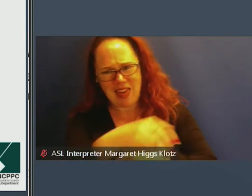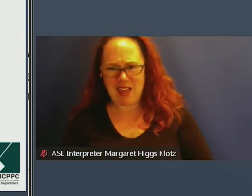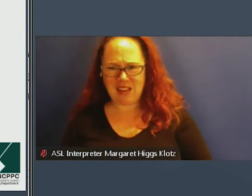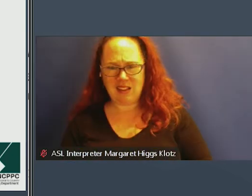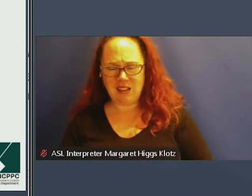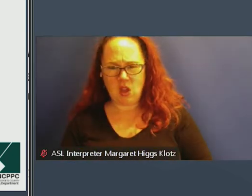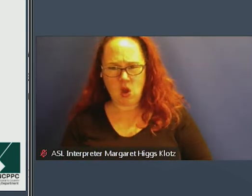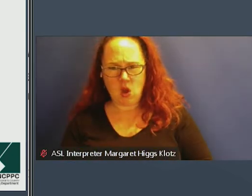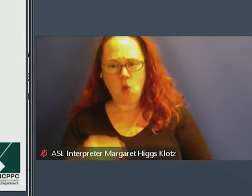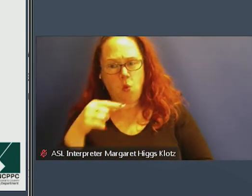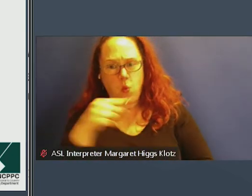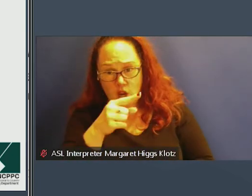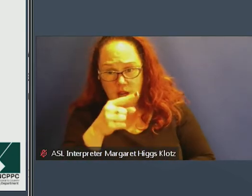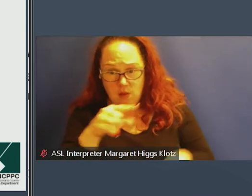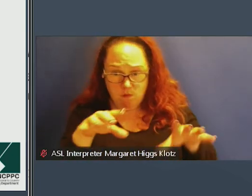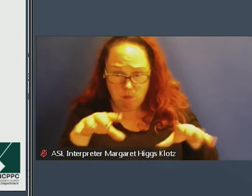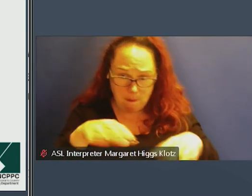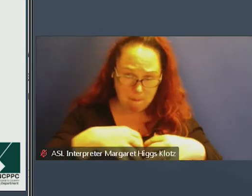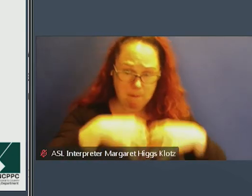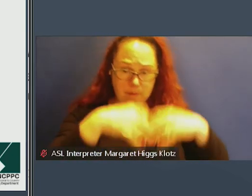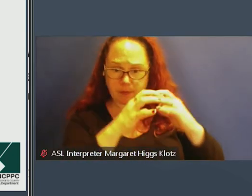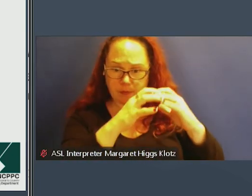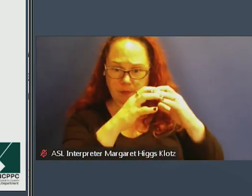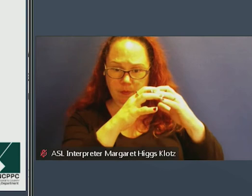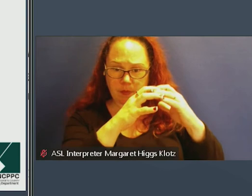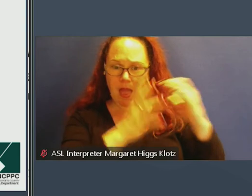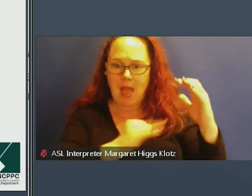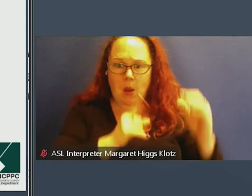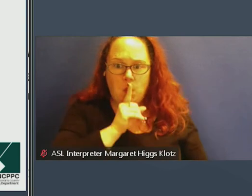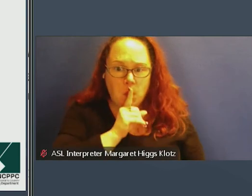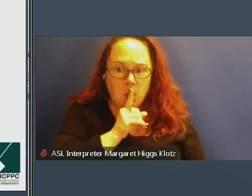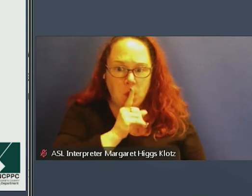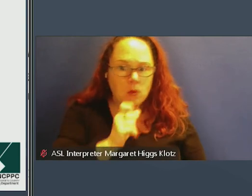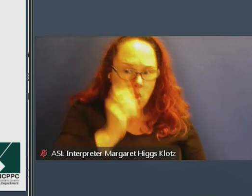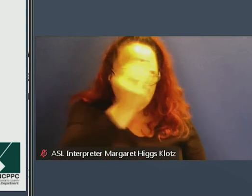going to let anyone know, you know, we're, we're underprivileged underrepresented,